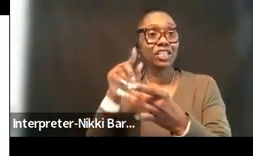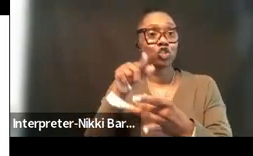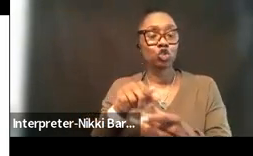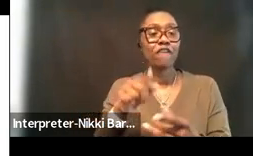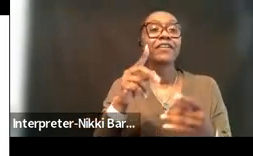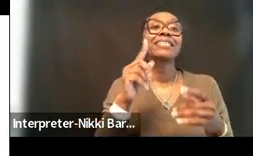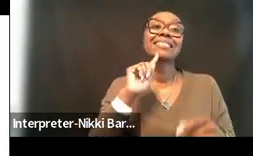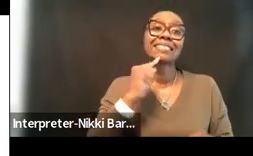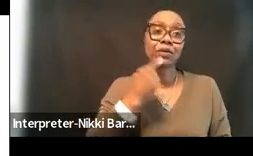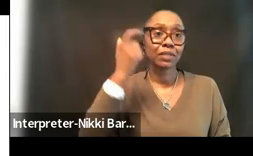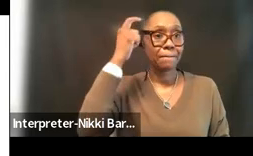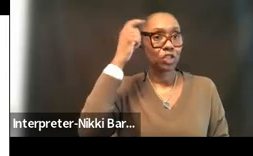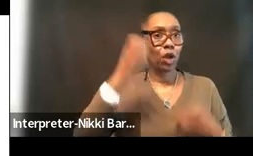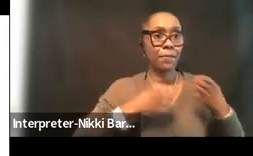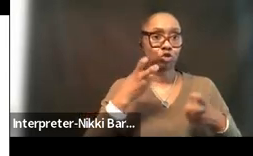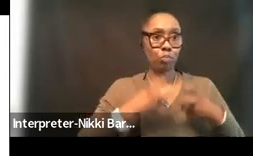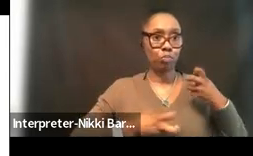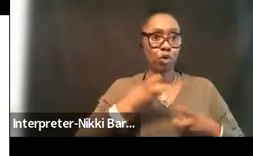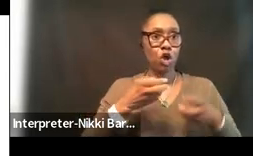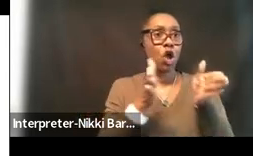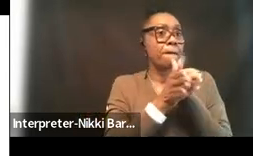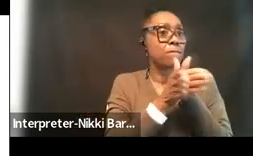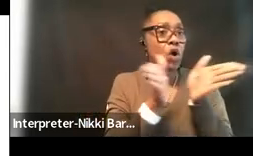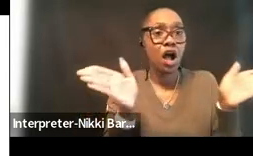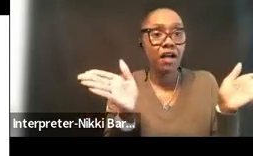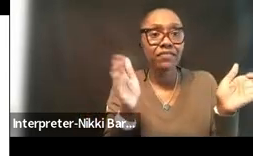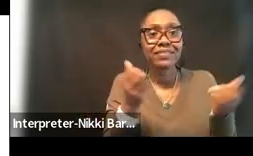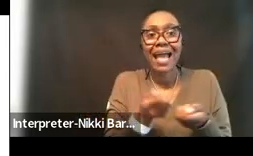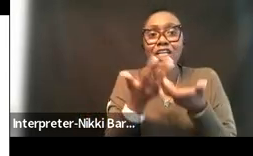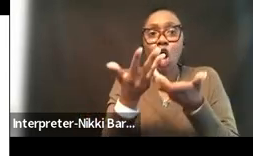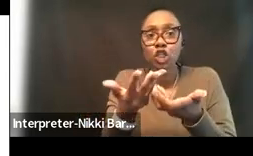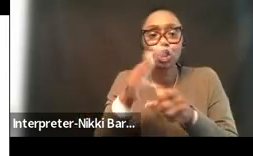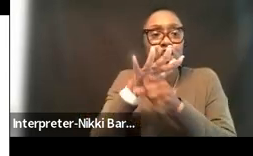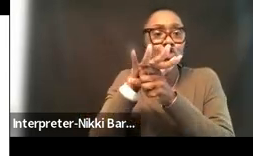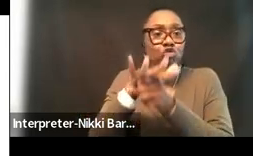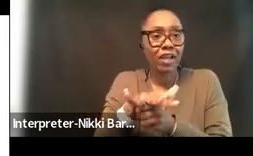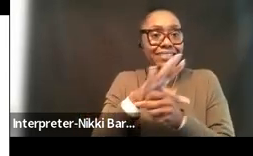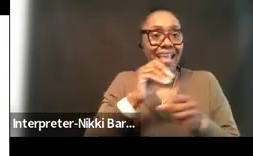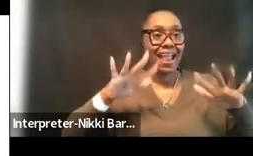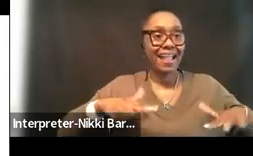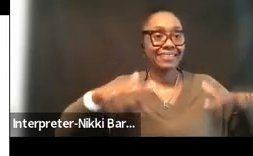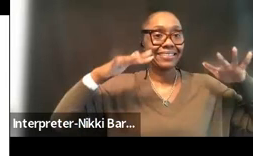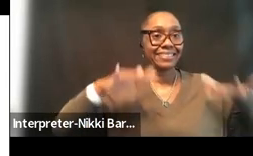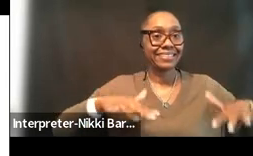Broadly, meaning causing distress or anxiety. So that is not an extremely helpful definition. So let's look into what is trauma really.